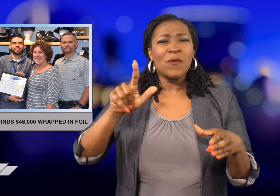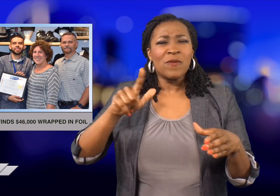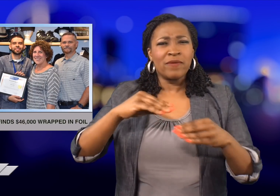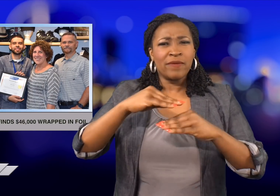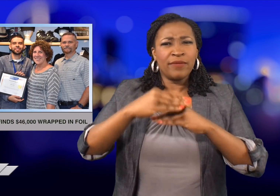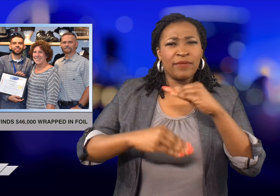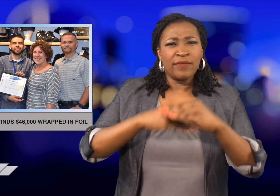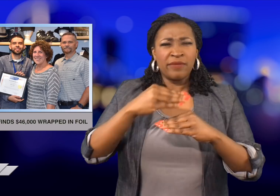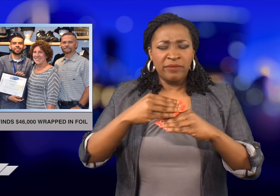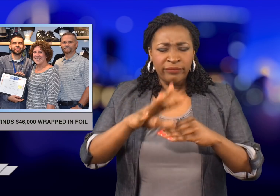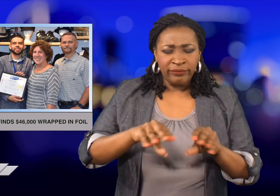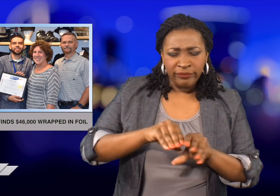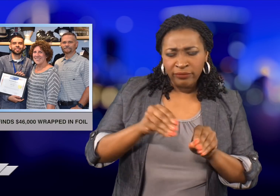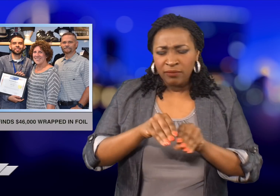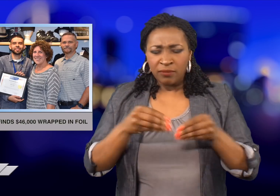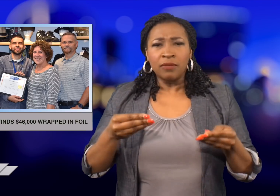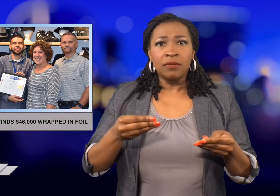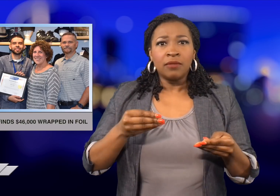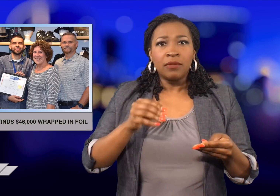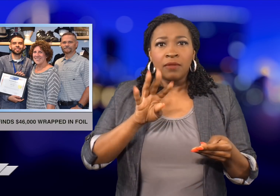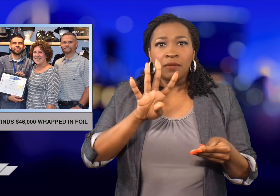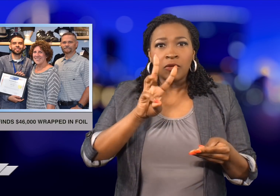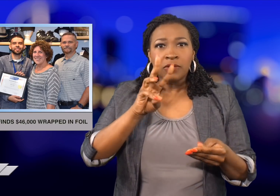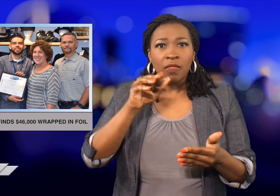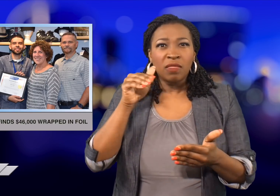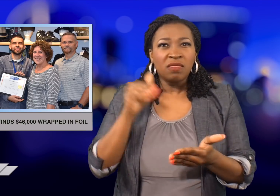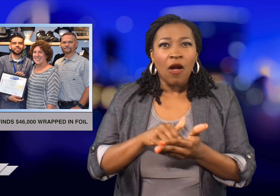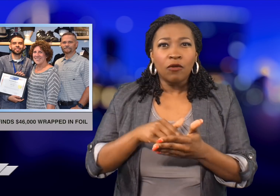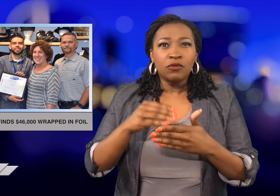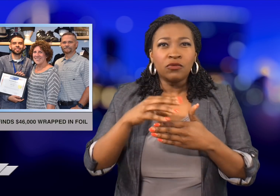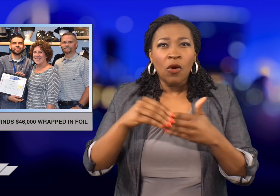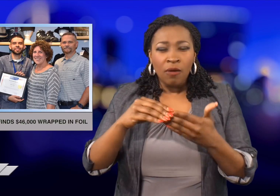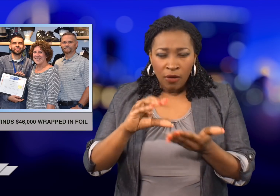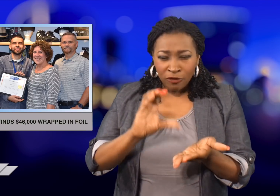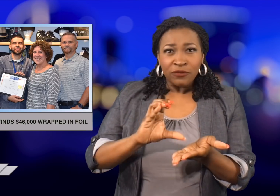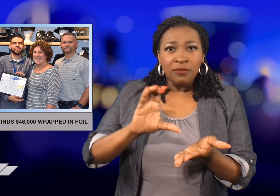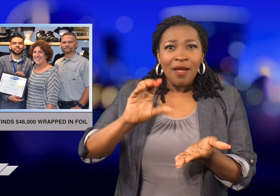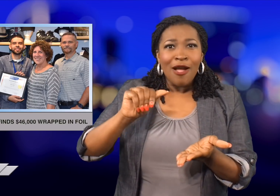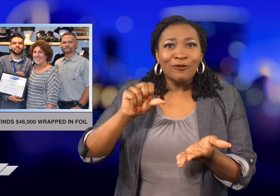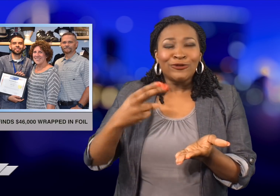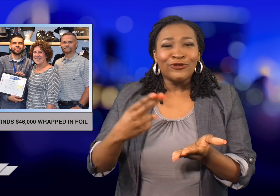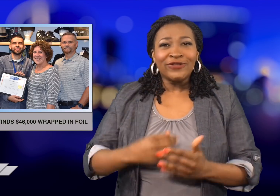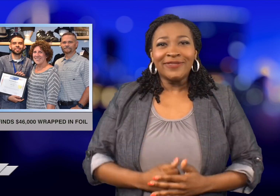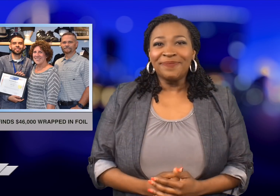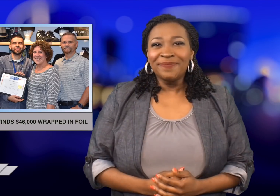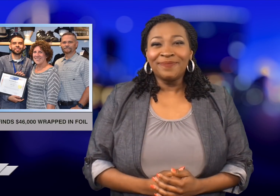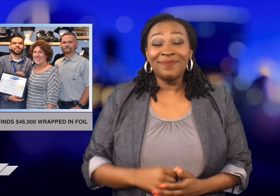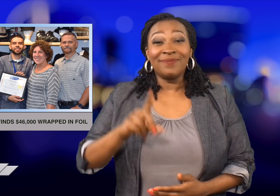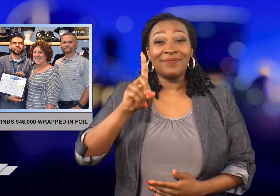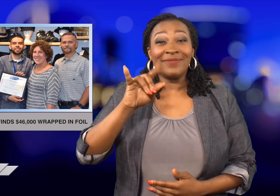in cash, wrapped in foil and tucked inside a slow cooker.